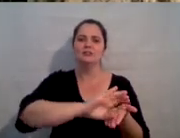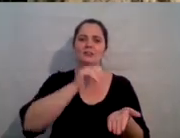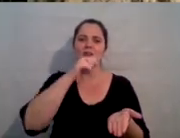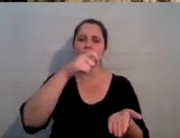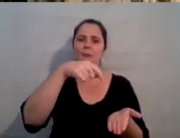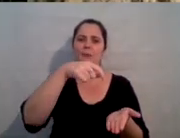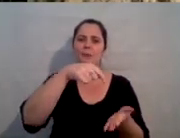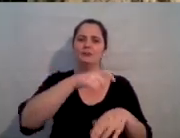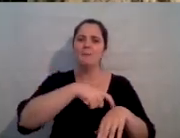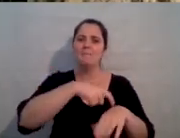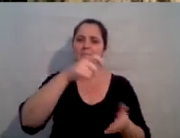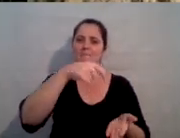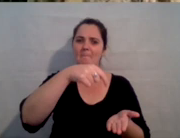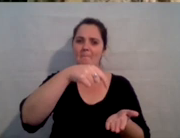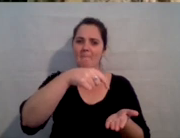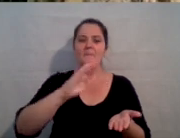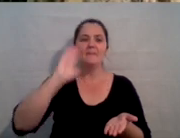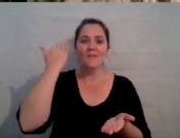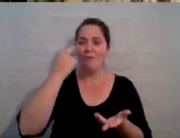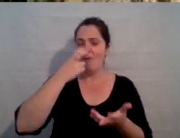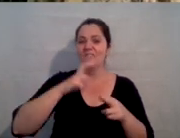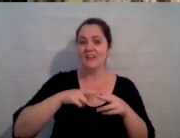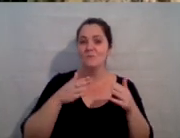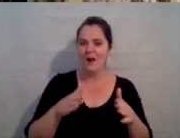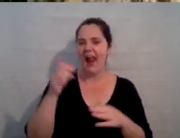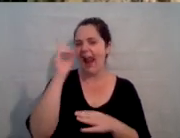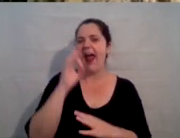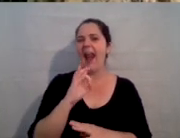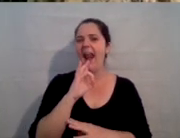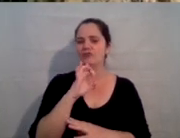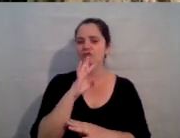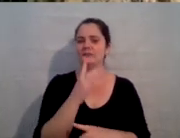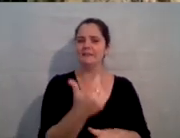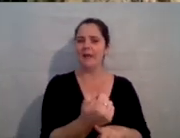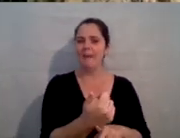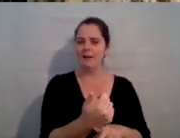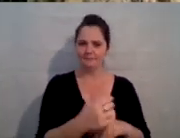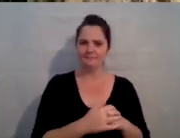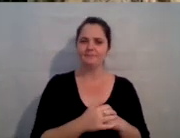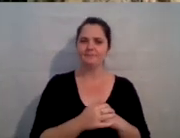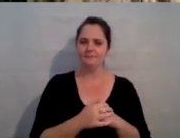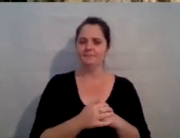Now we use electric timers but that hourglass, I always love that in old life drawing studios because if you were a student,